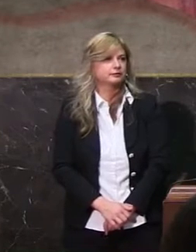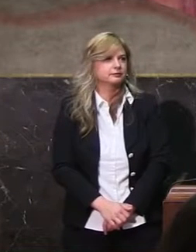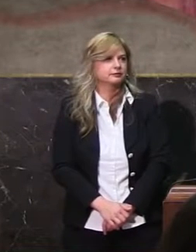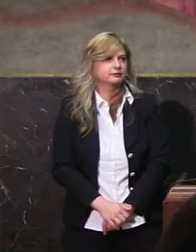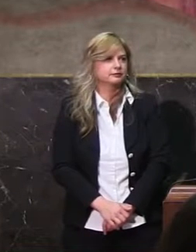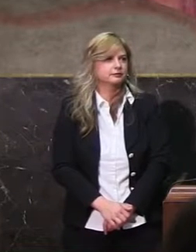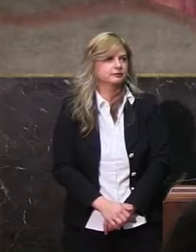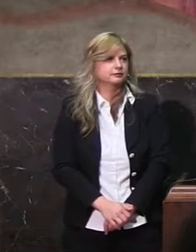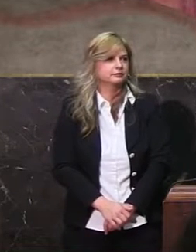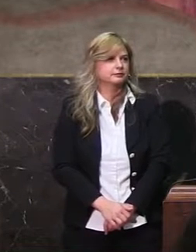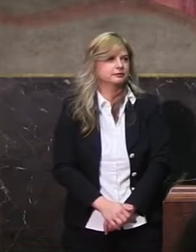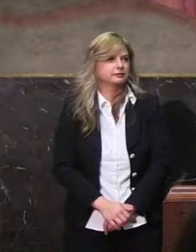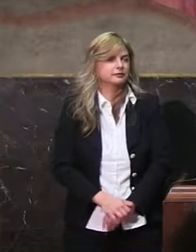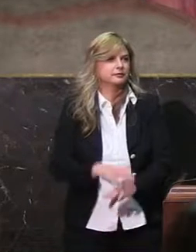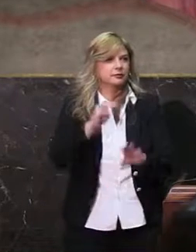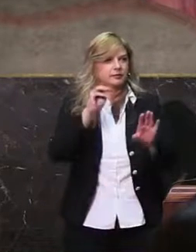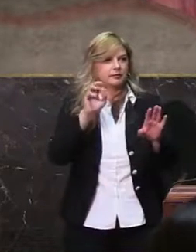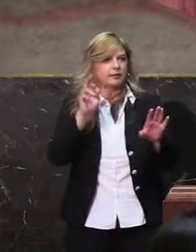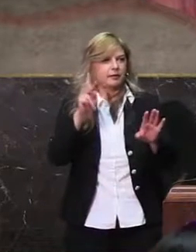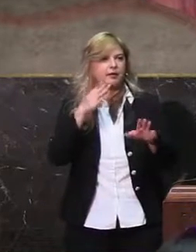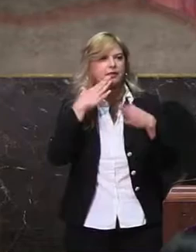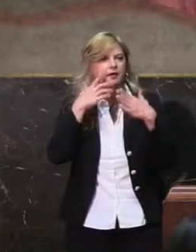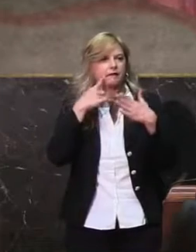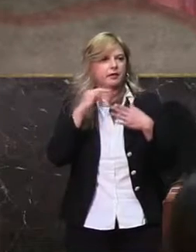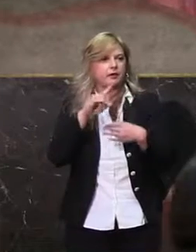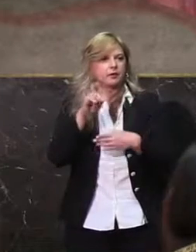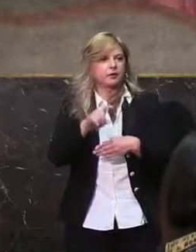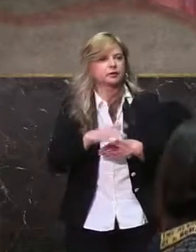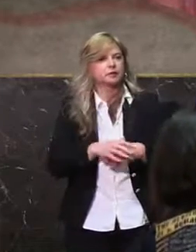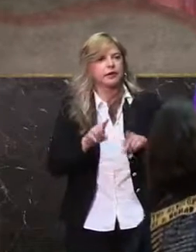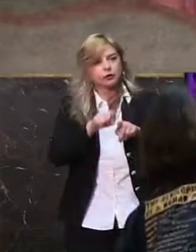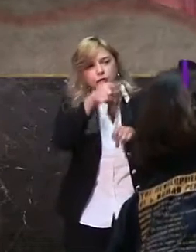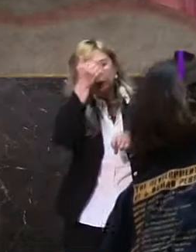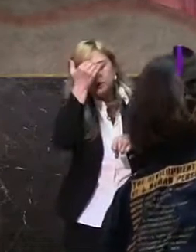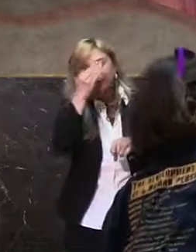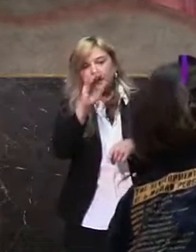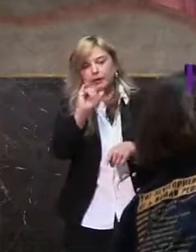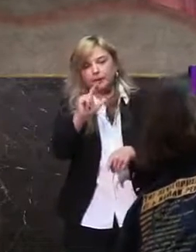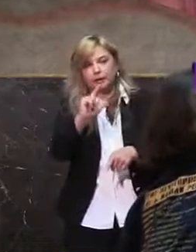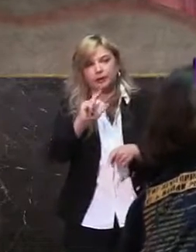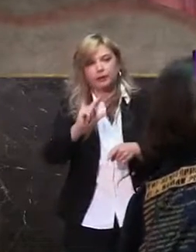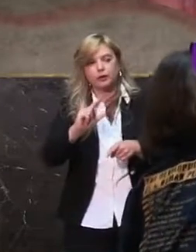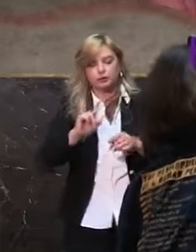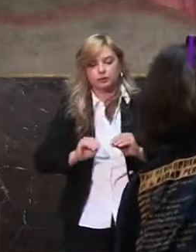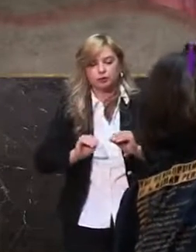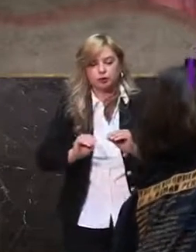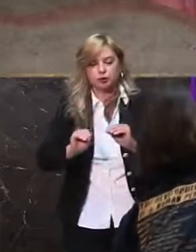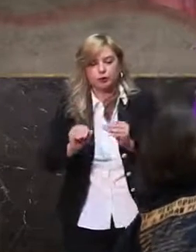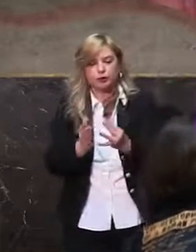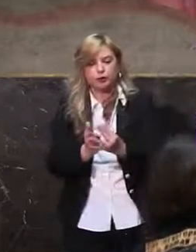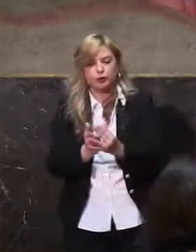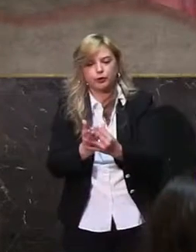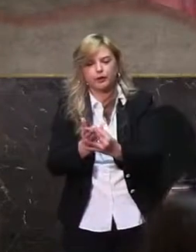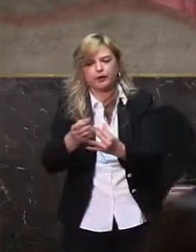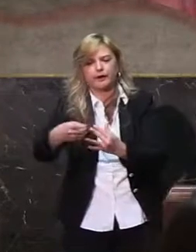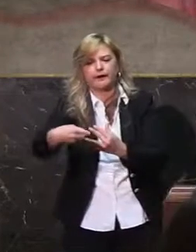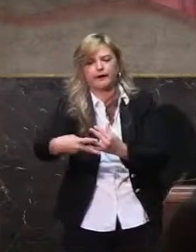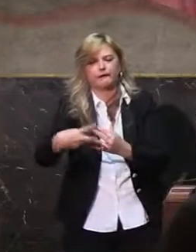Thank you for the question, as you know the bill has made it through about half of the legislative process so we